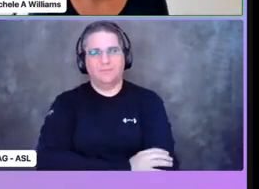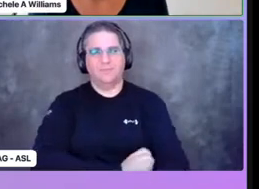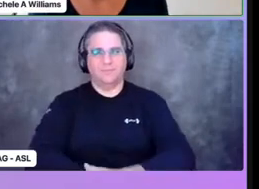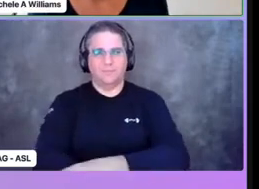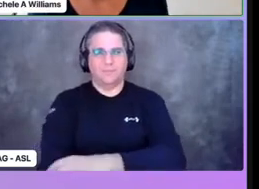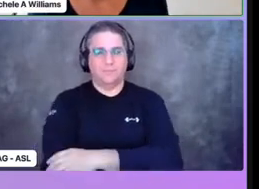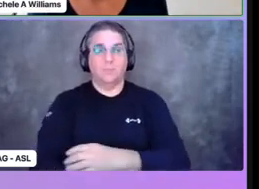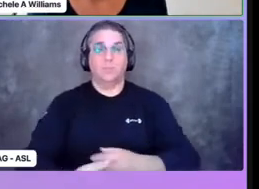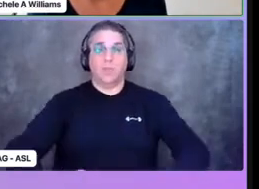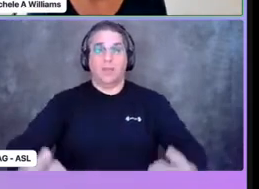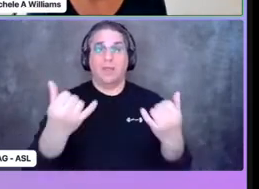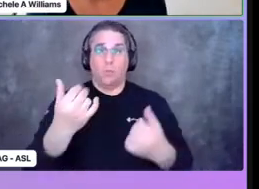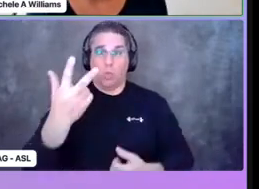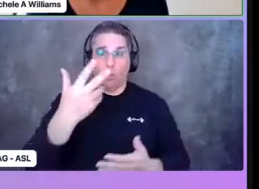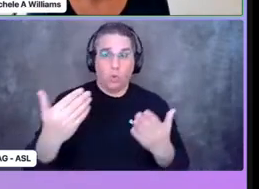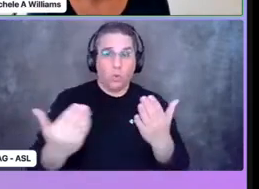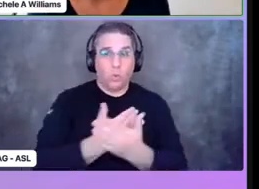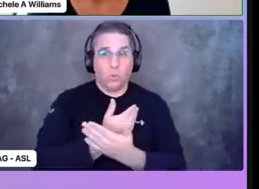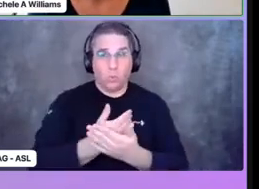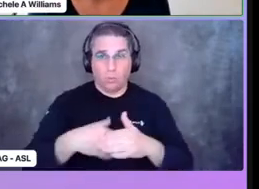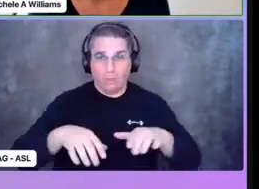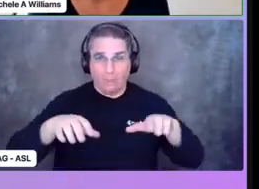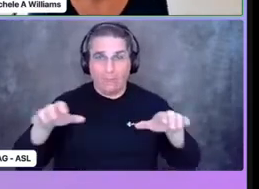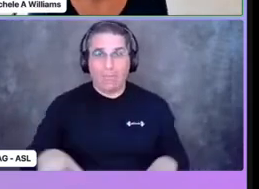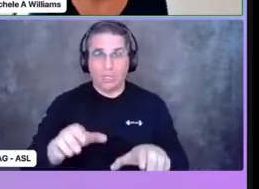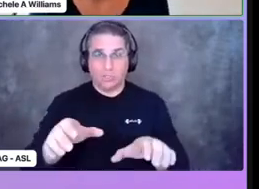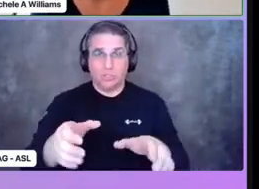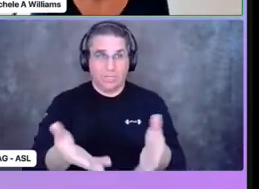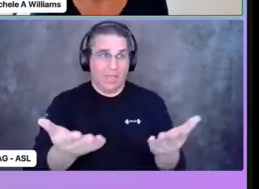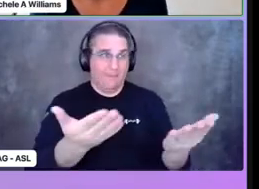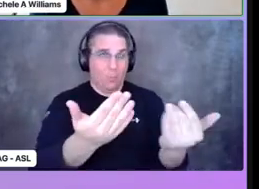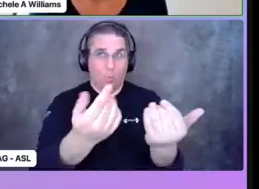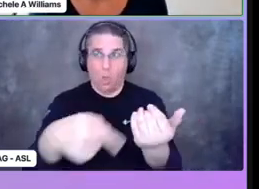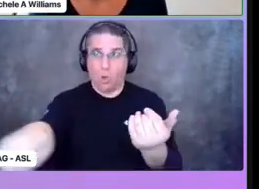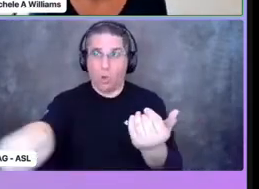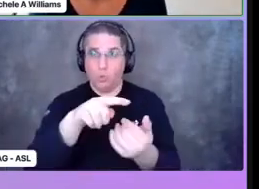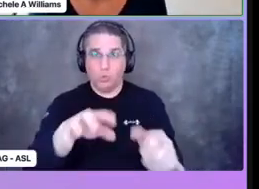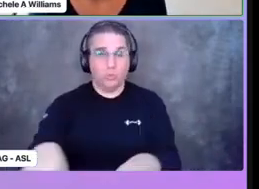we go about including this in our daily activities. So,